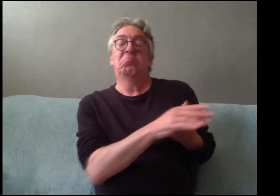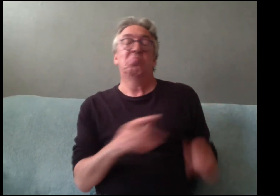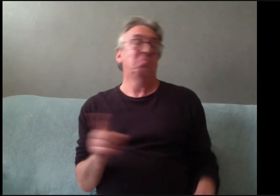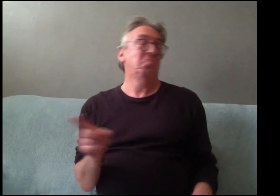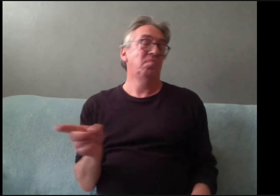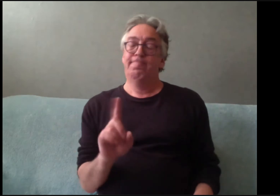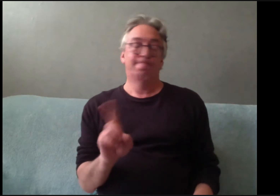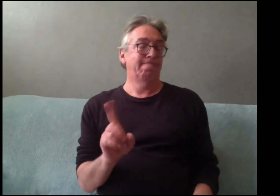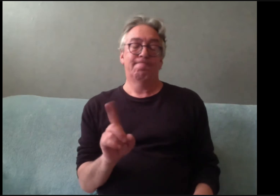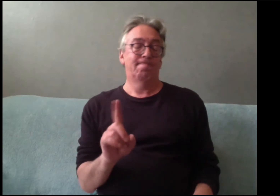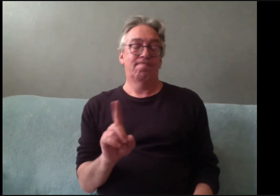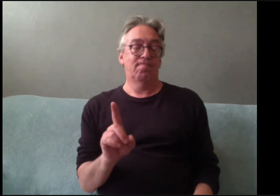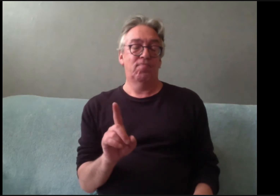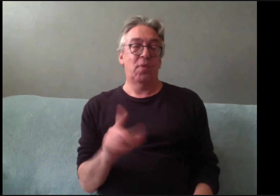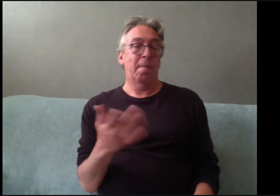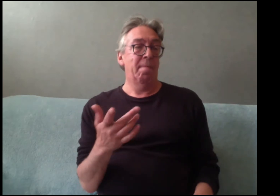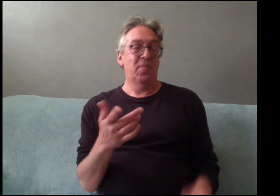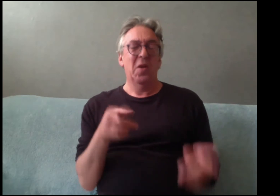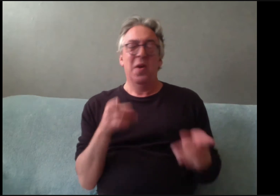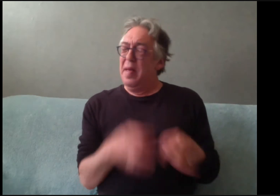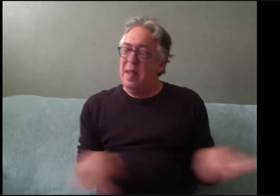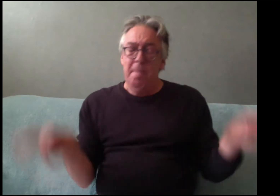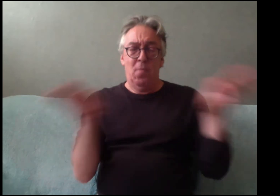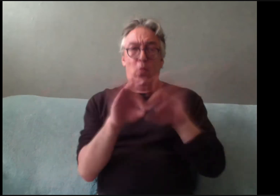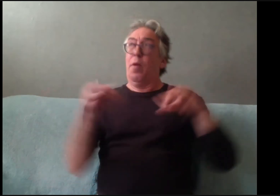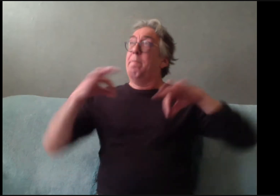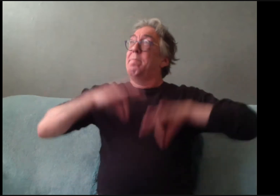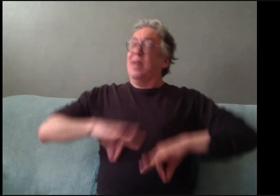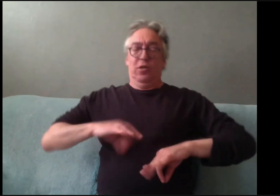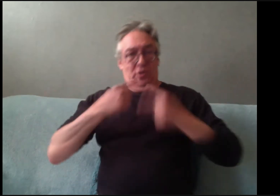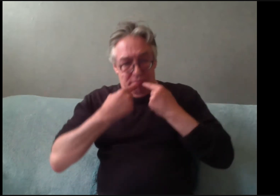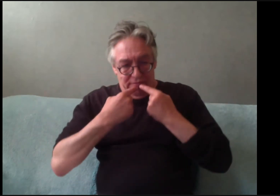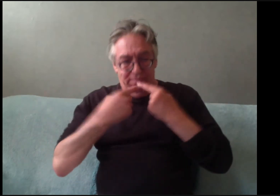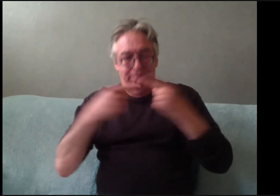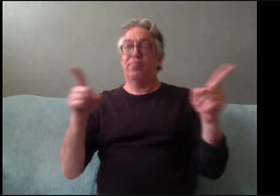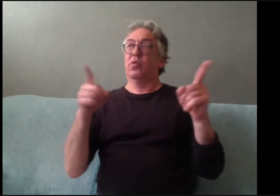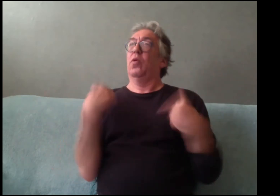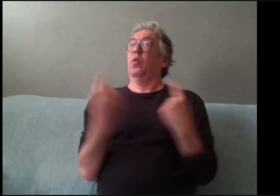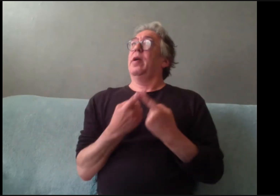It was very important for us. And they announced some measures